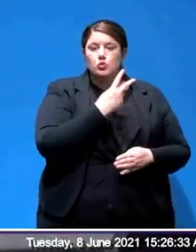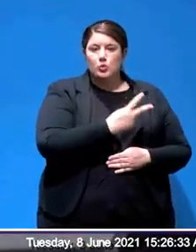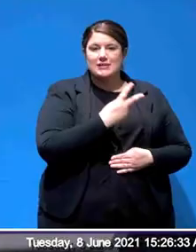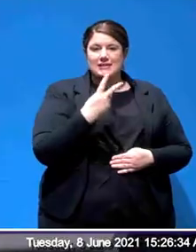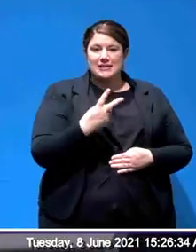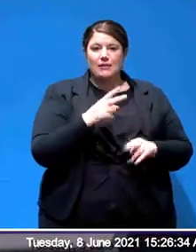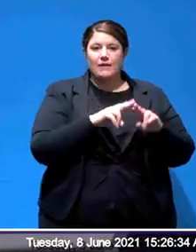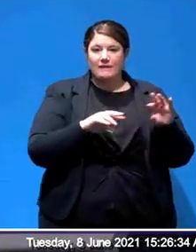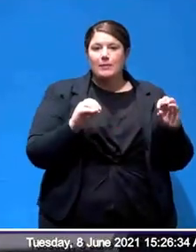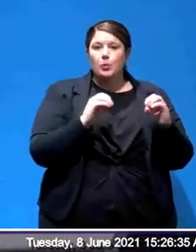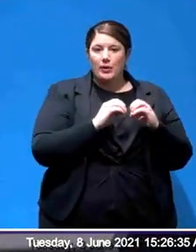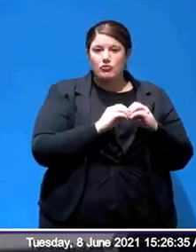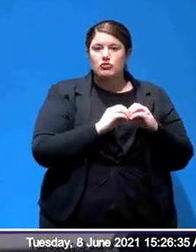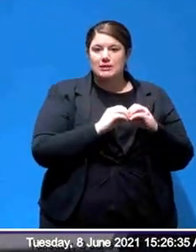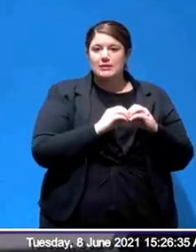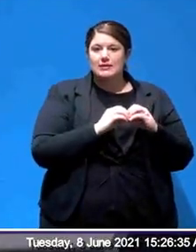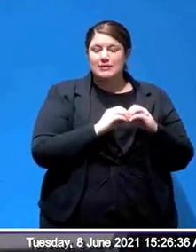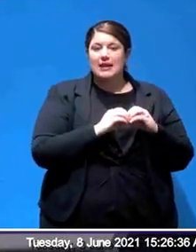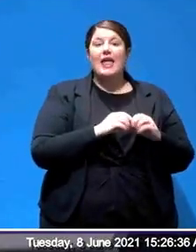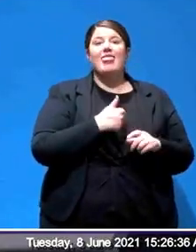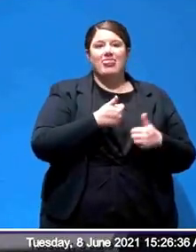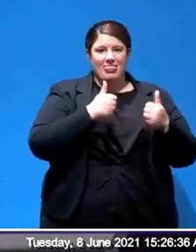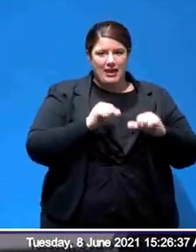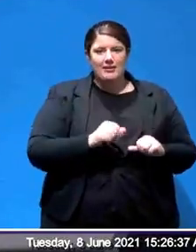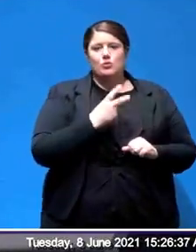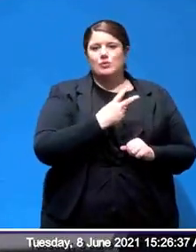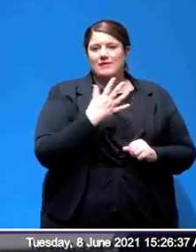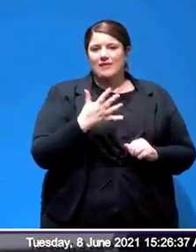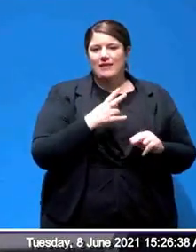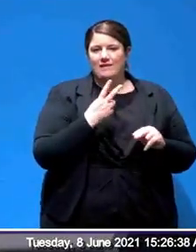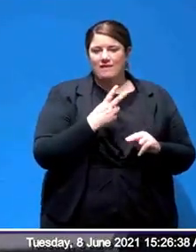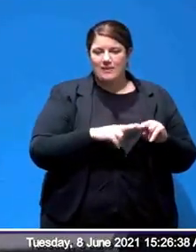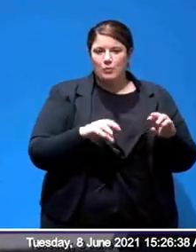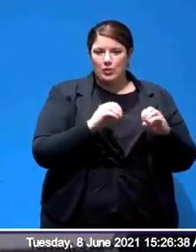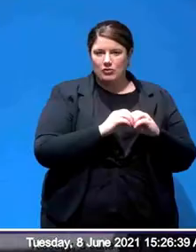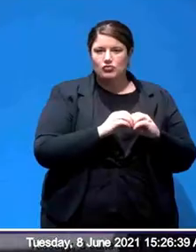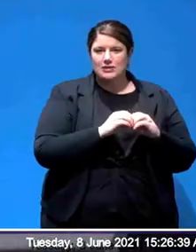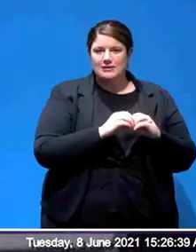February and subsequently 25 February, that were deemed on RiskMan to be small